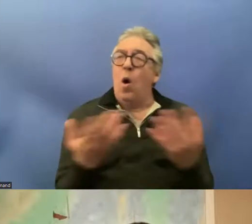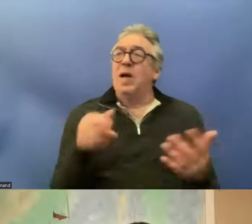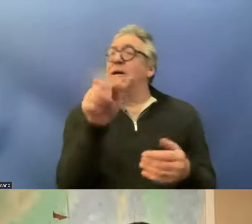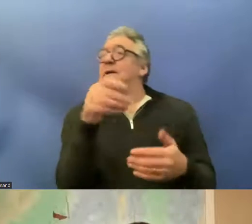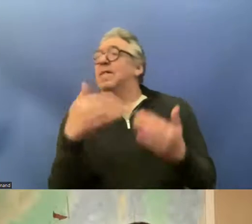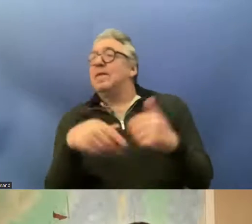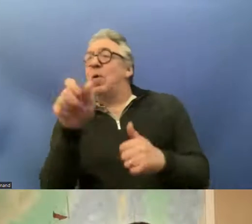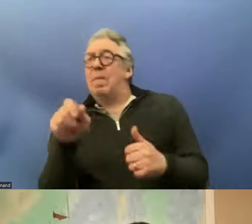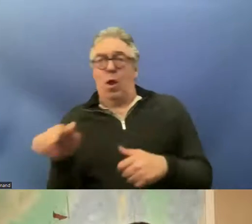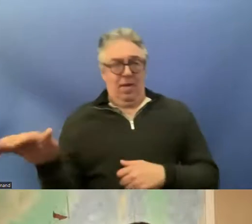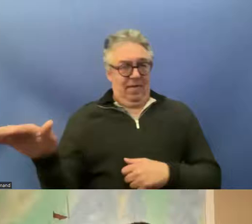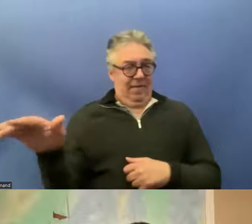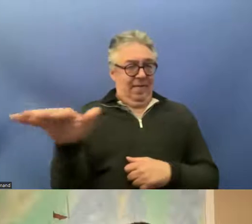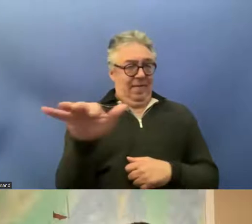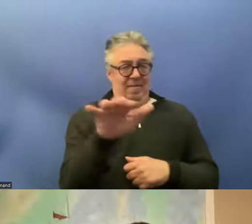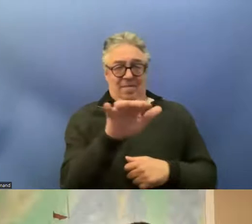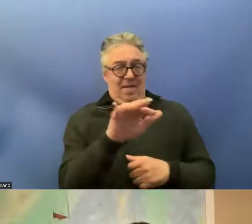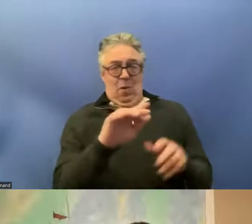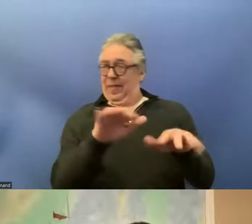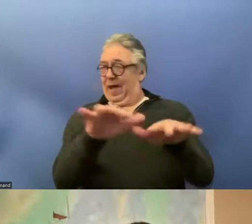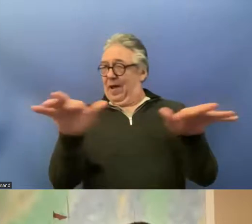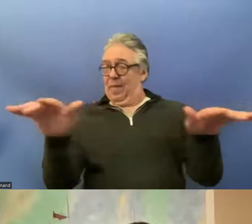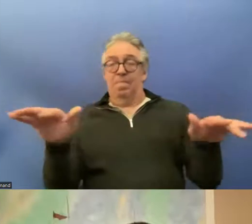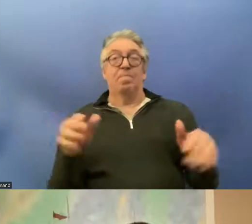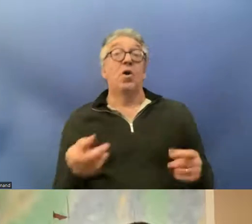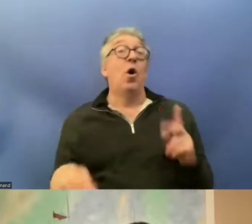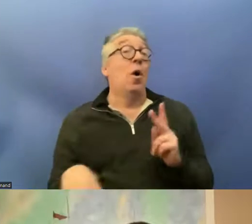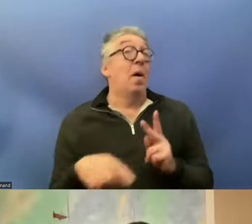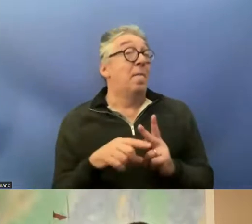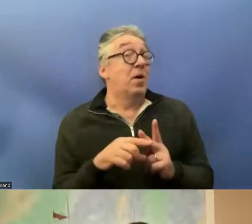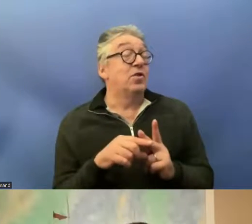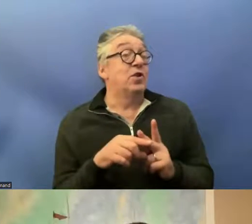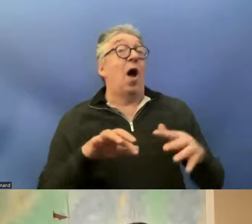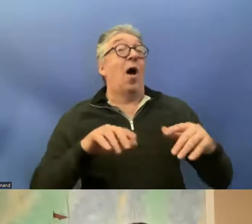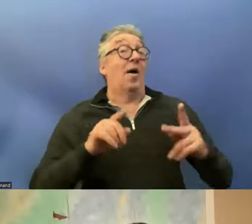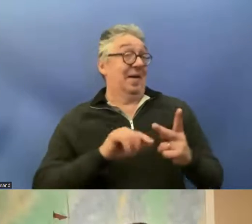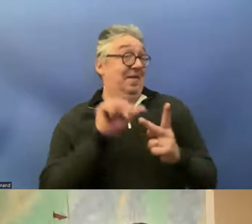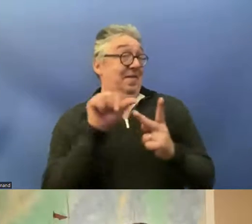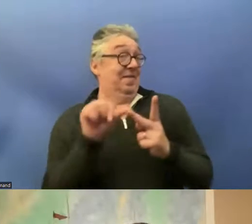But actually, trying to advance also, in how we use data.